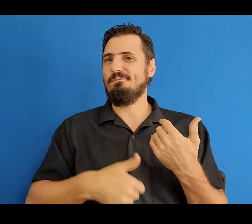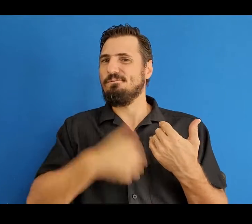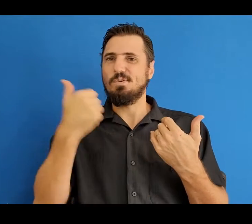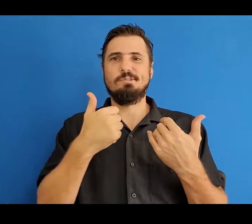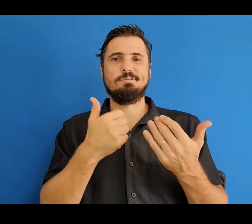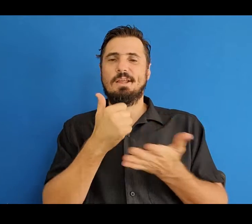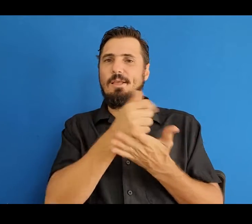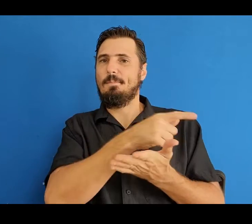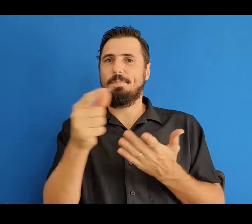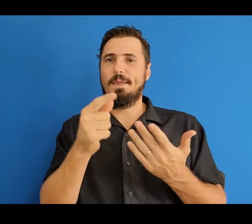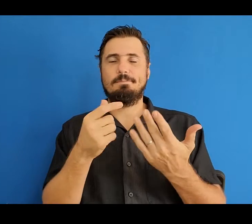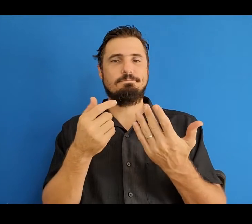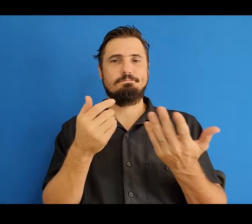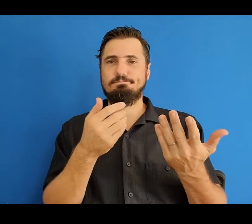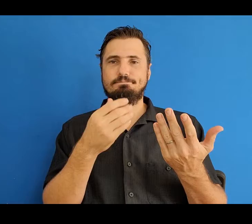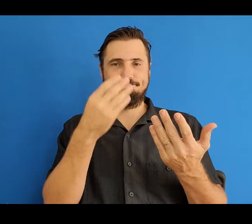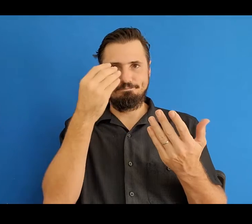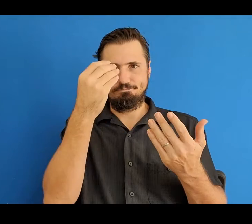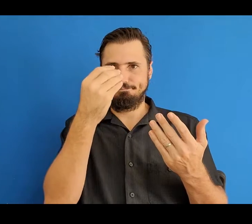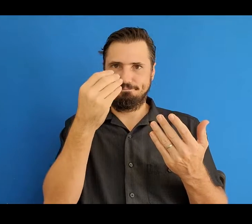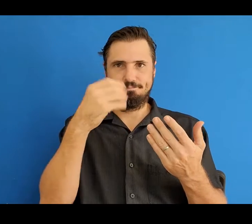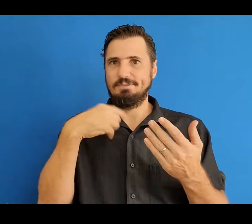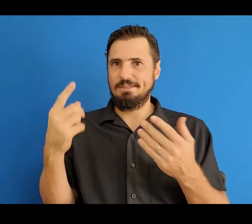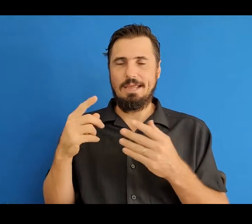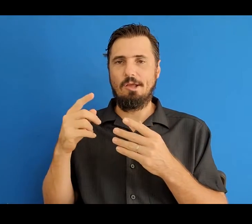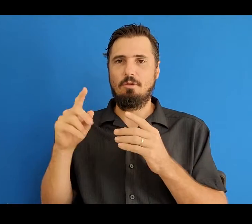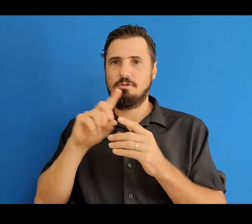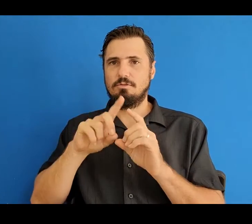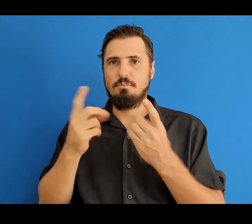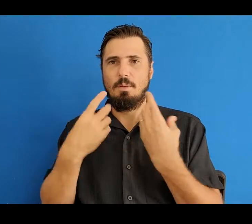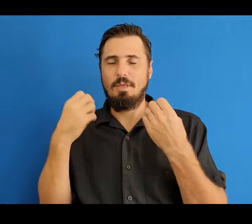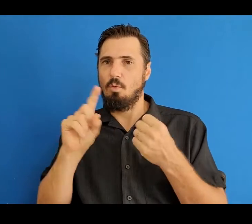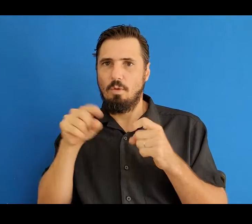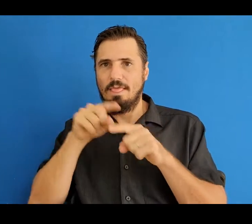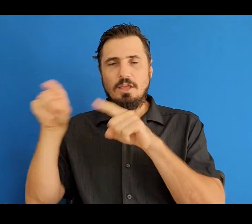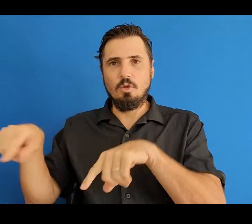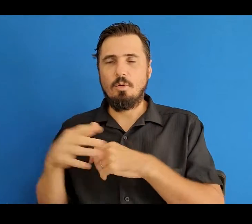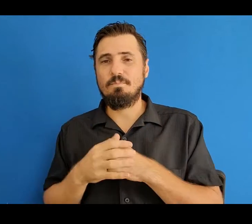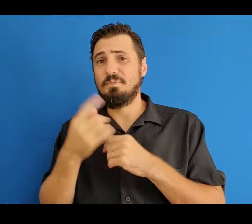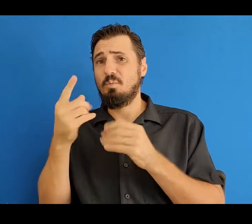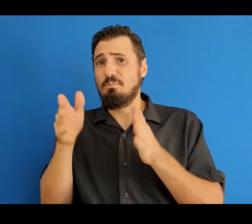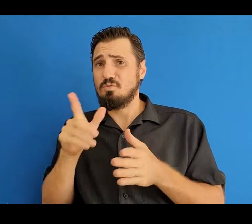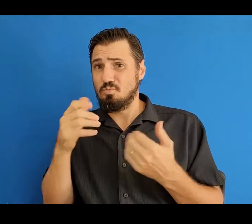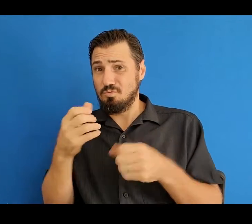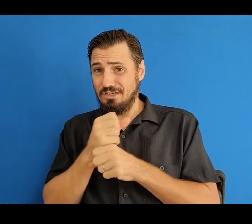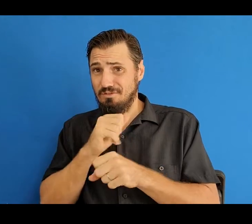information. One of today's cases did not receive their positive test results until after their arrival on Kauai